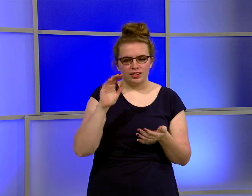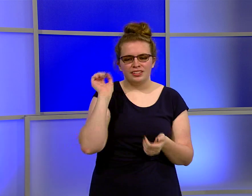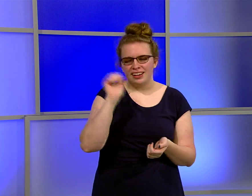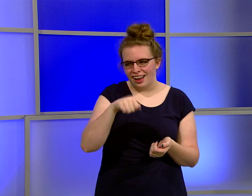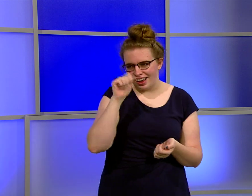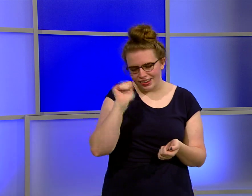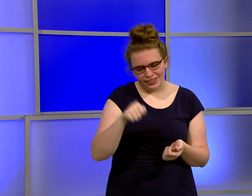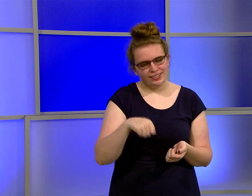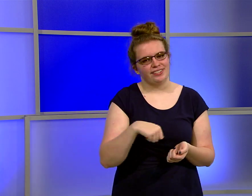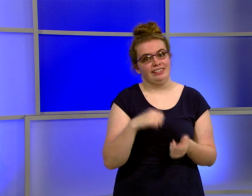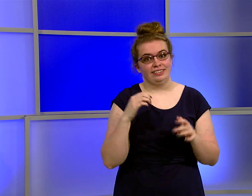college is a big step